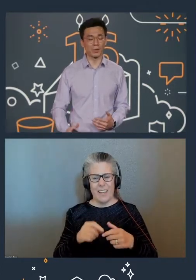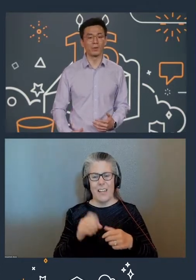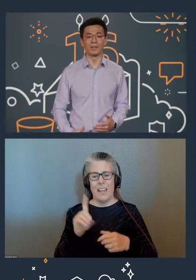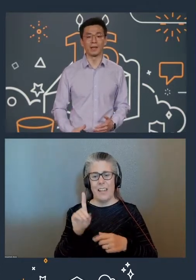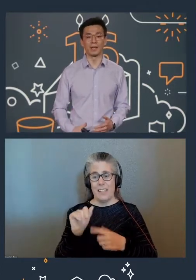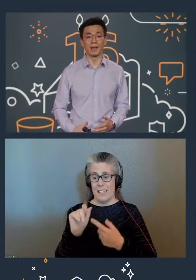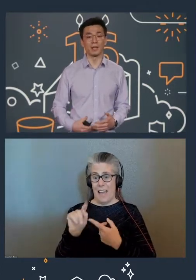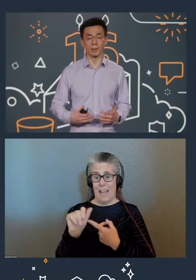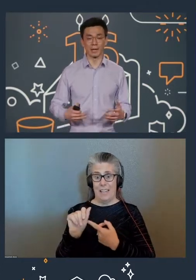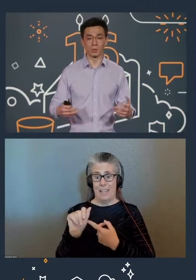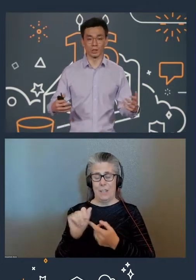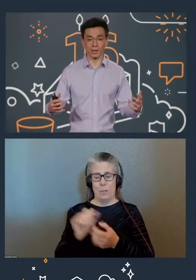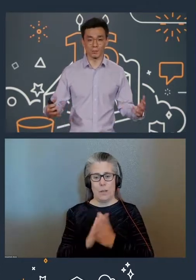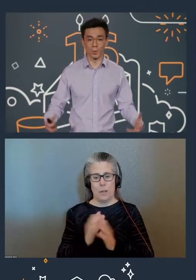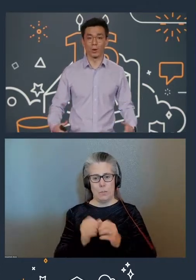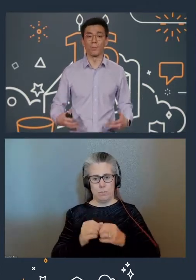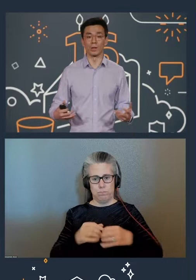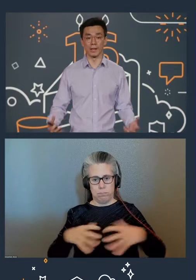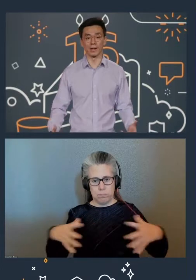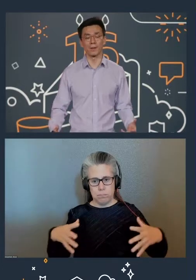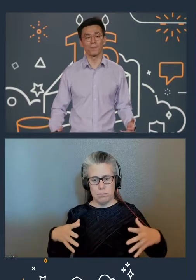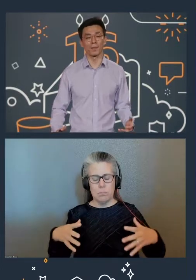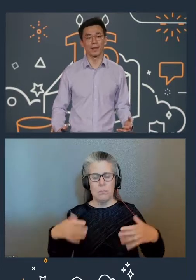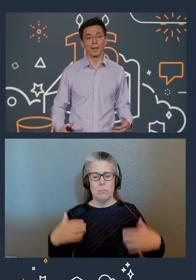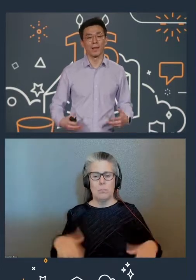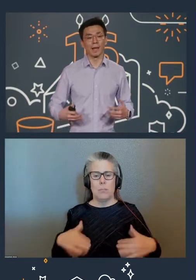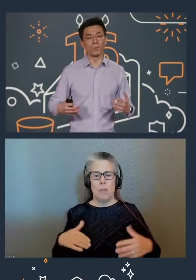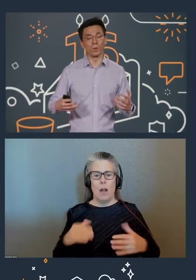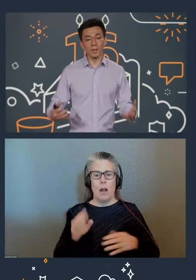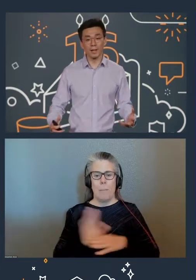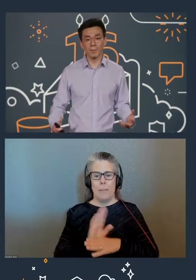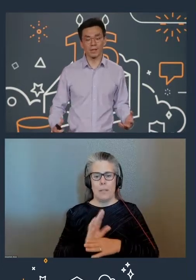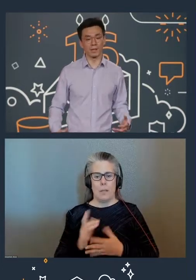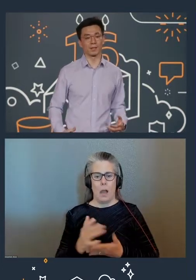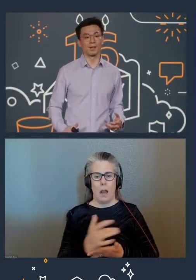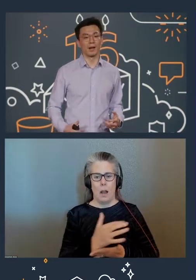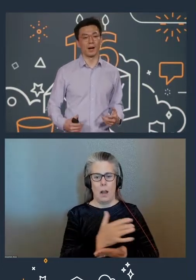and they begin to collect more and more data. And within companies,